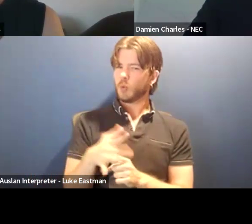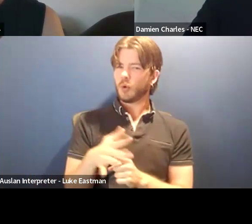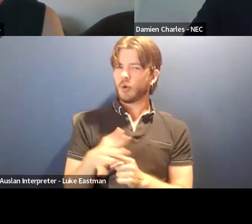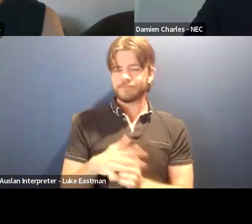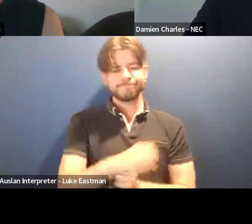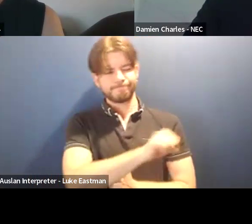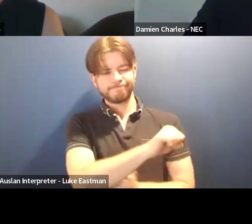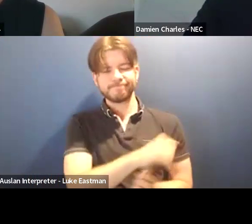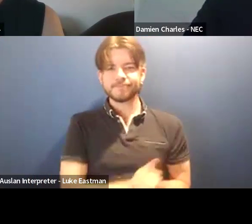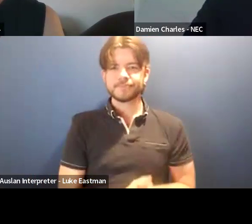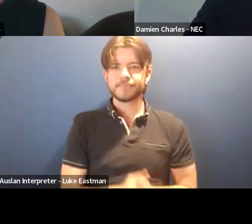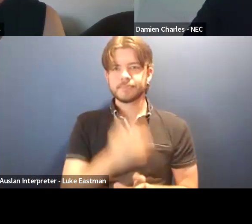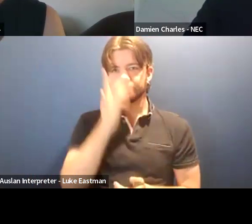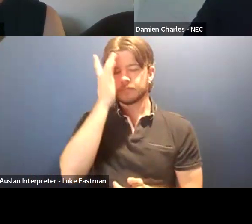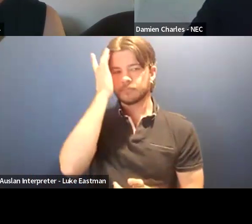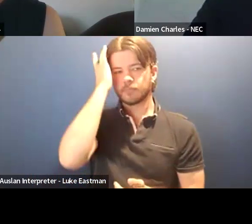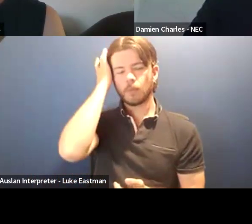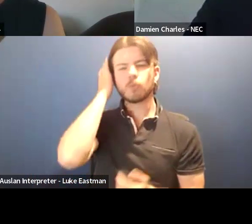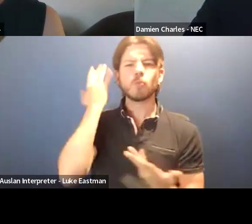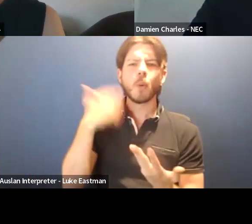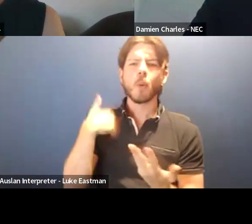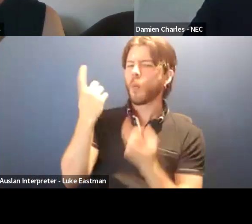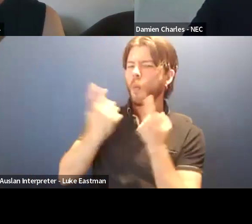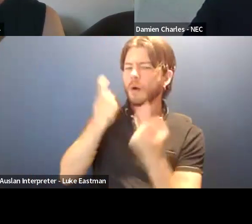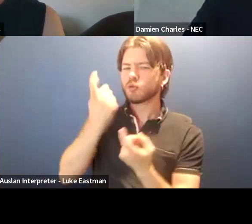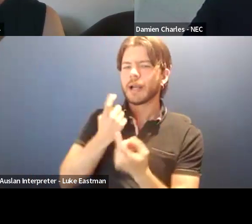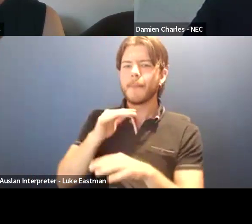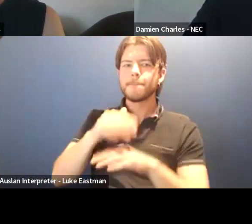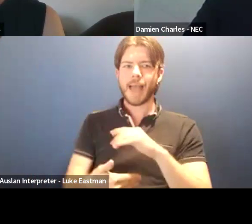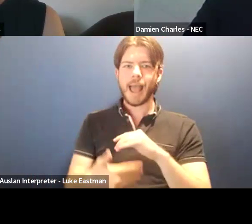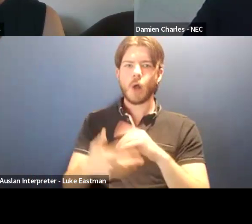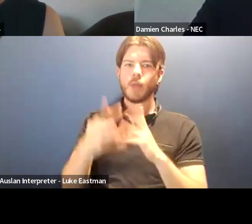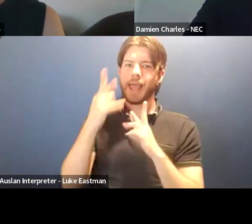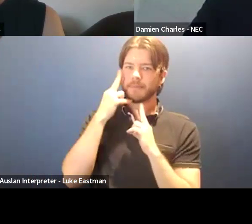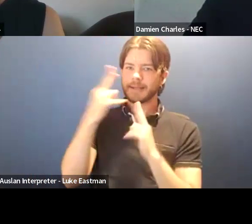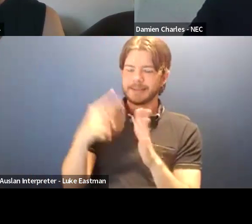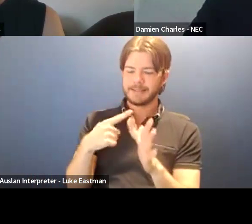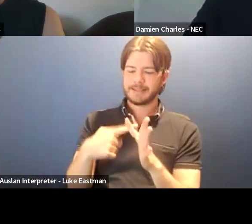talked about expectations and I